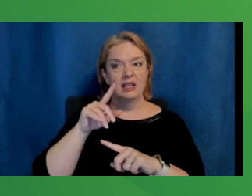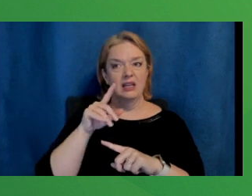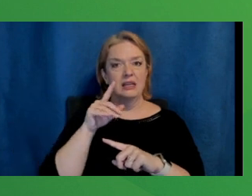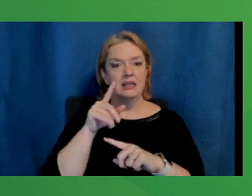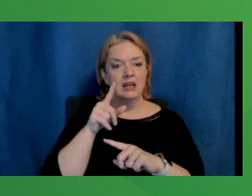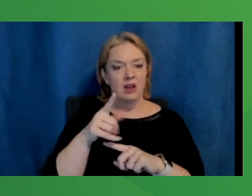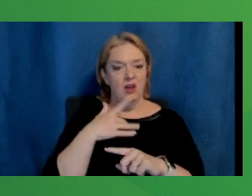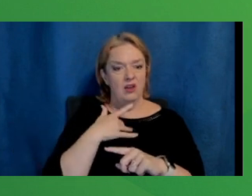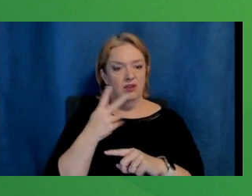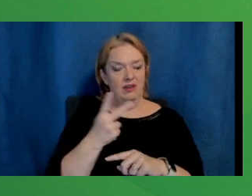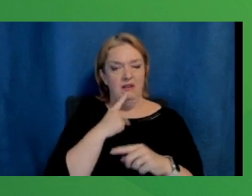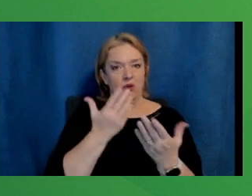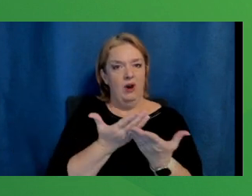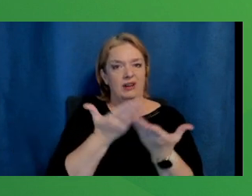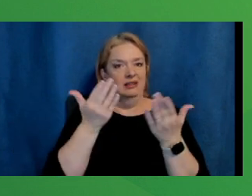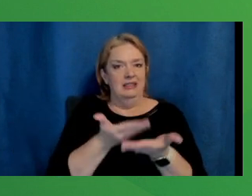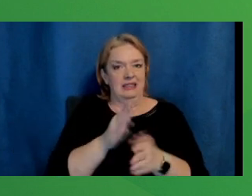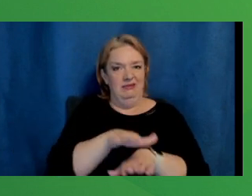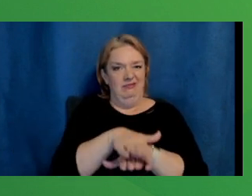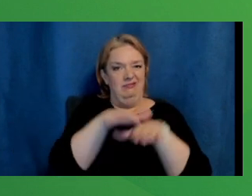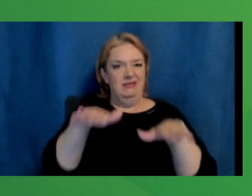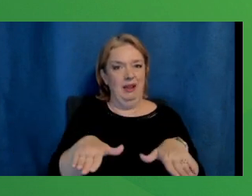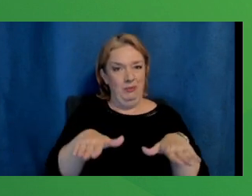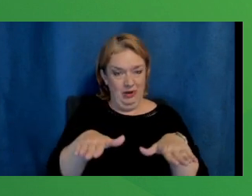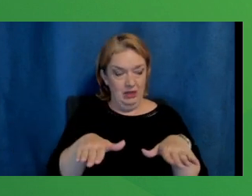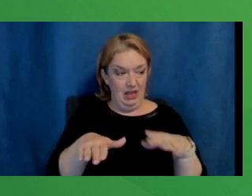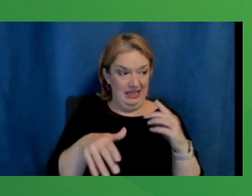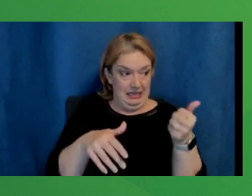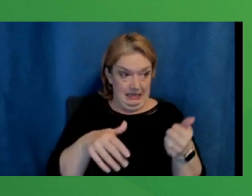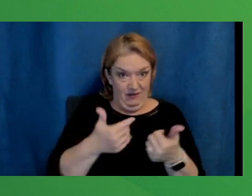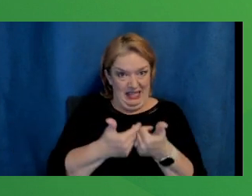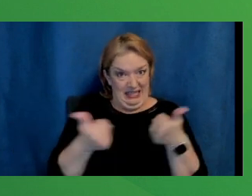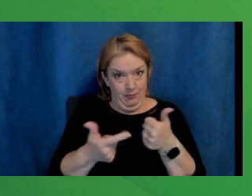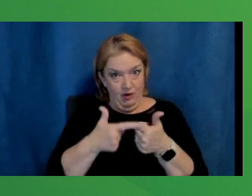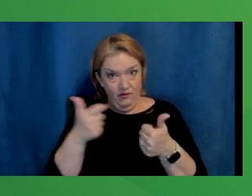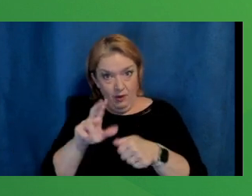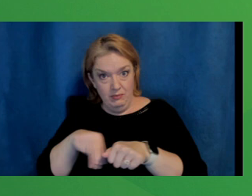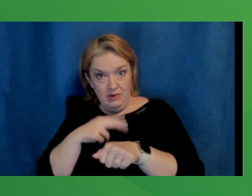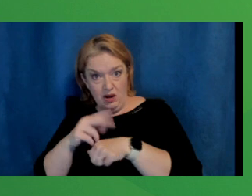with the natural environment, two being a four, where you see yourself kind of 50-50.